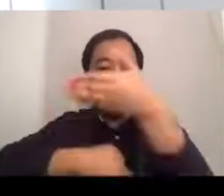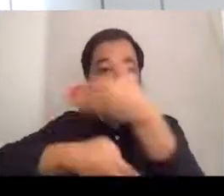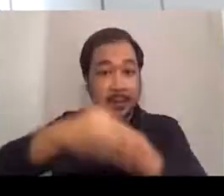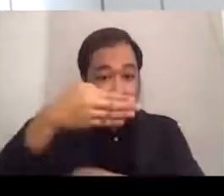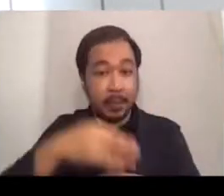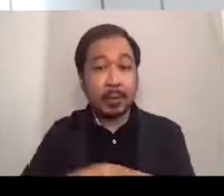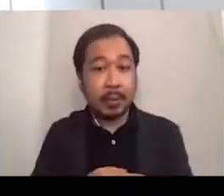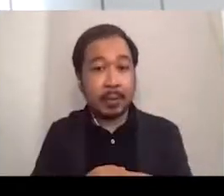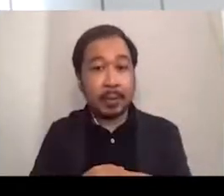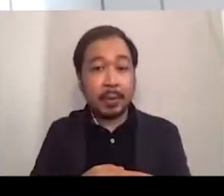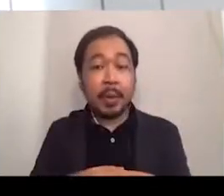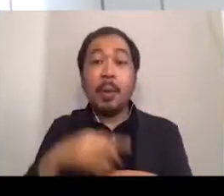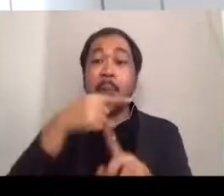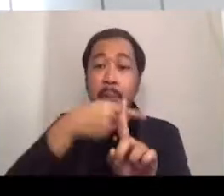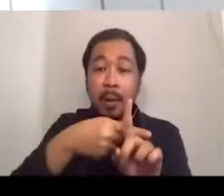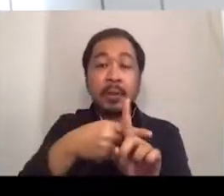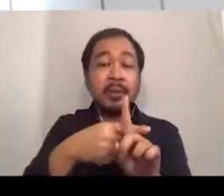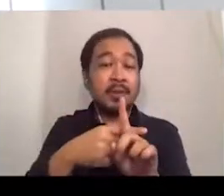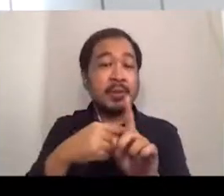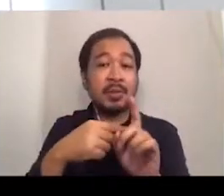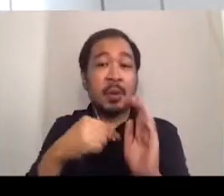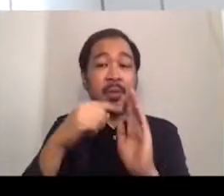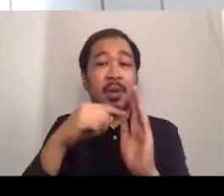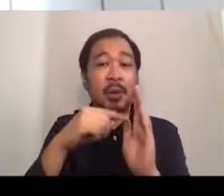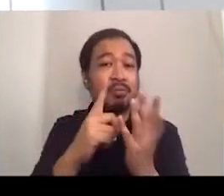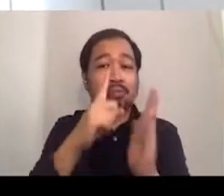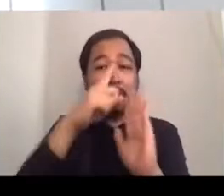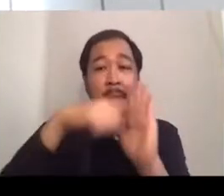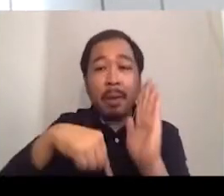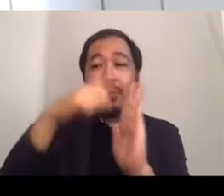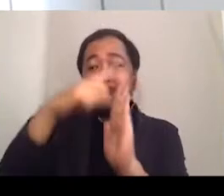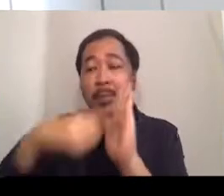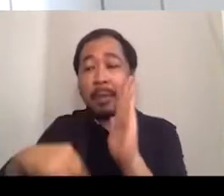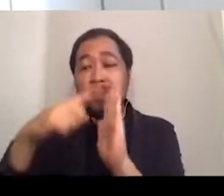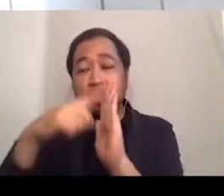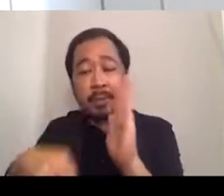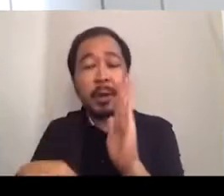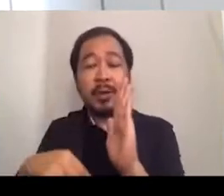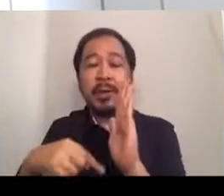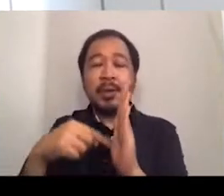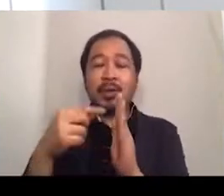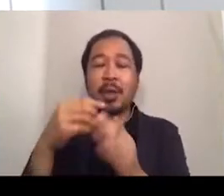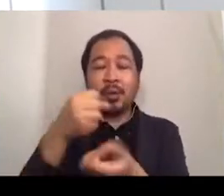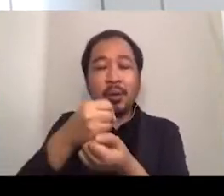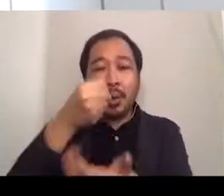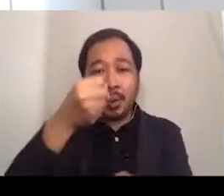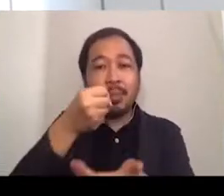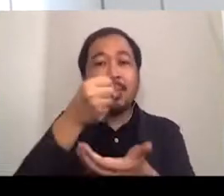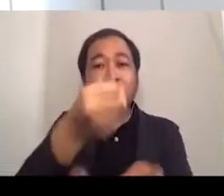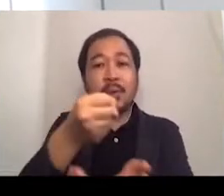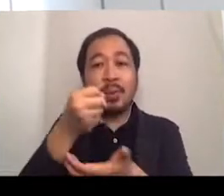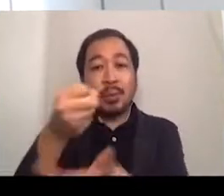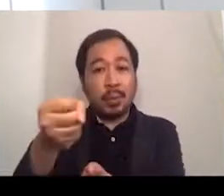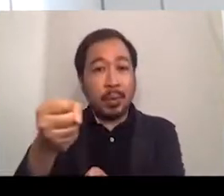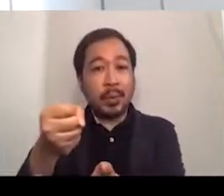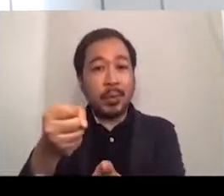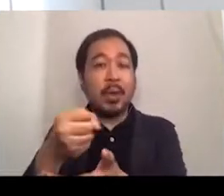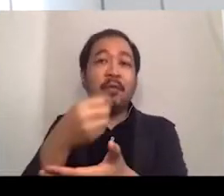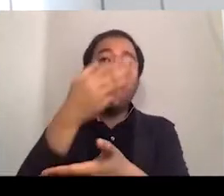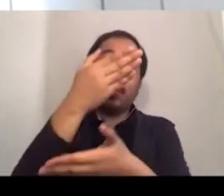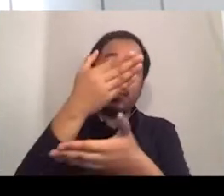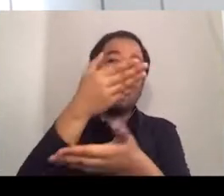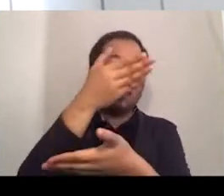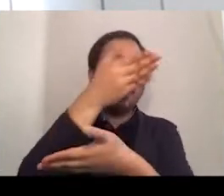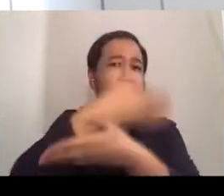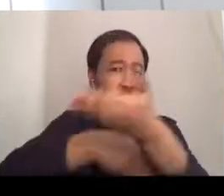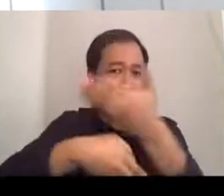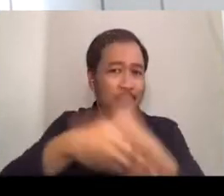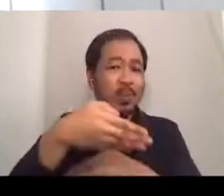and a monthly special allowance to persons with severe disabilities, to hire carers while sustaining employment.